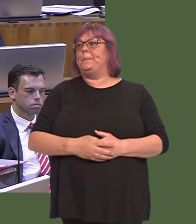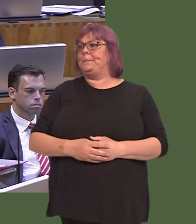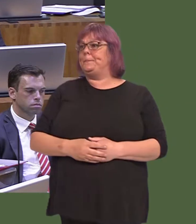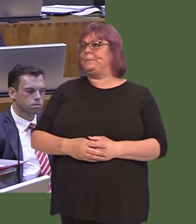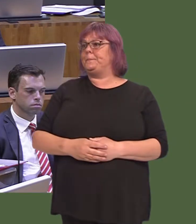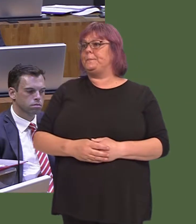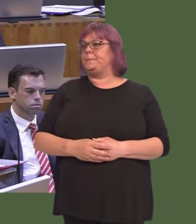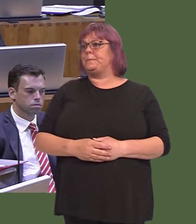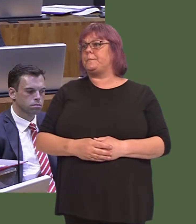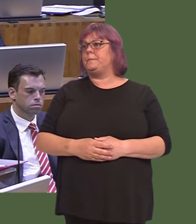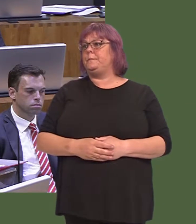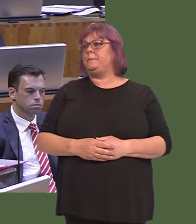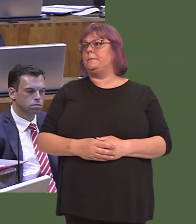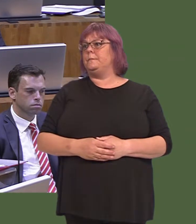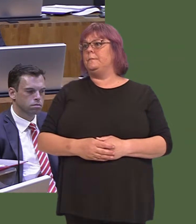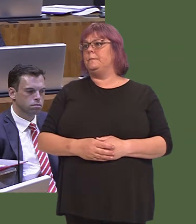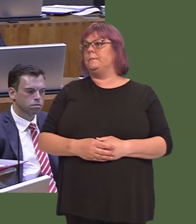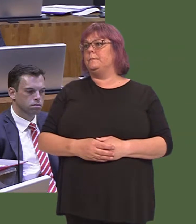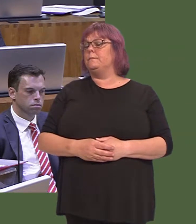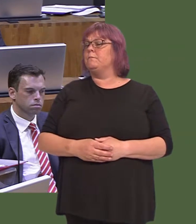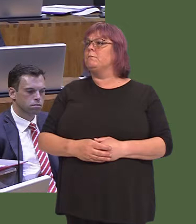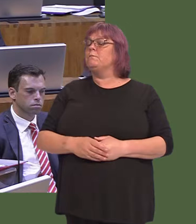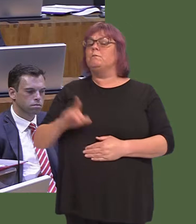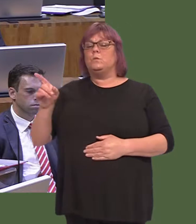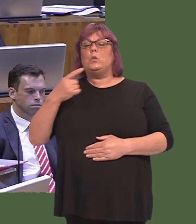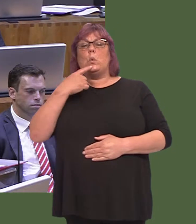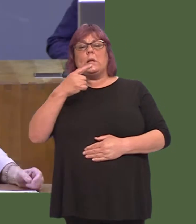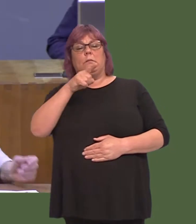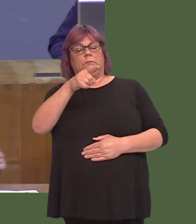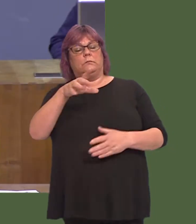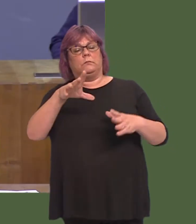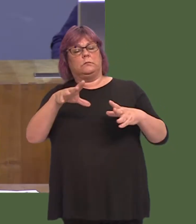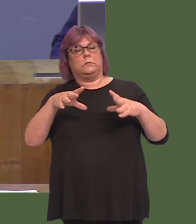I take the point that the leader of UKIP is making in terms of how we deal with people